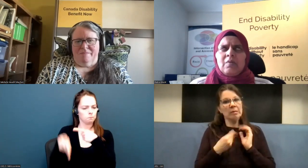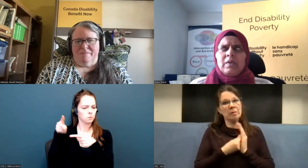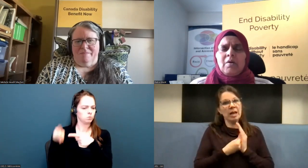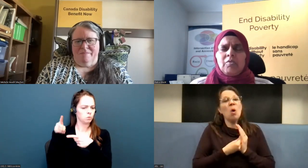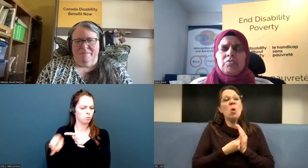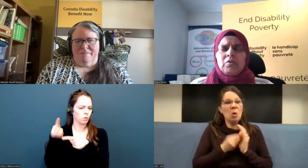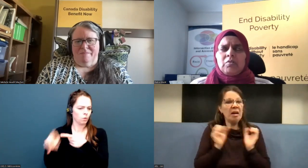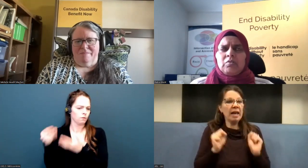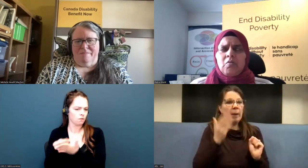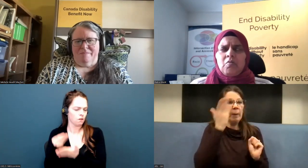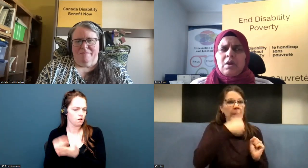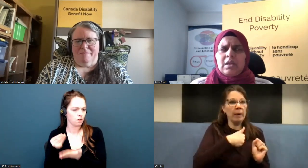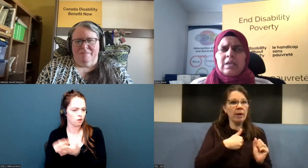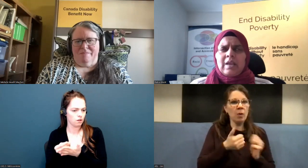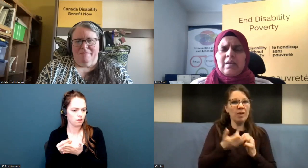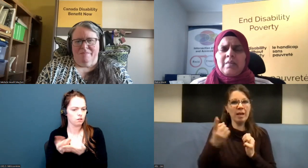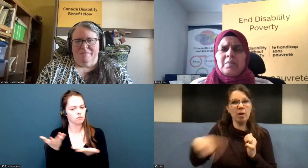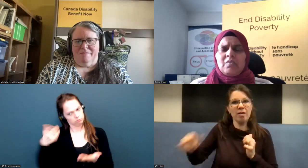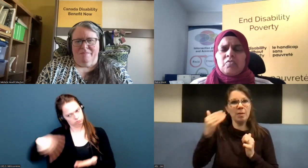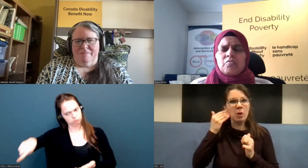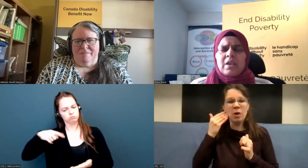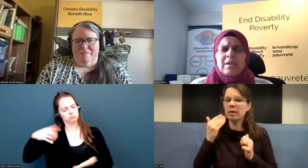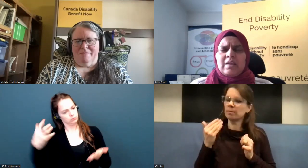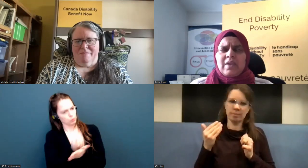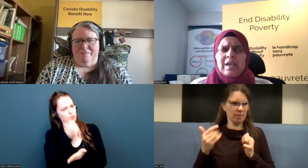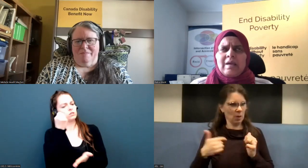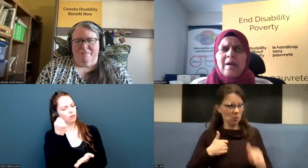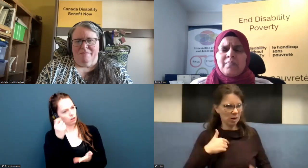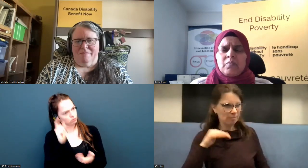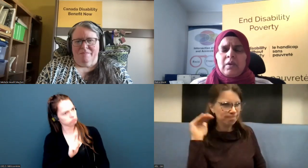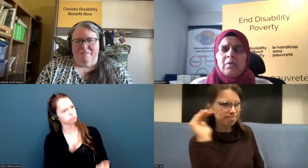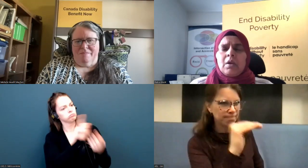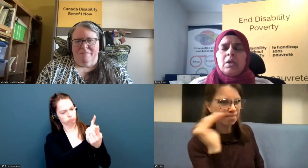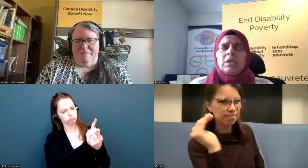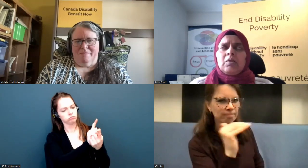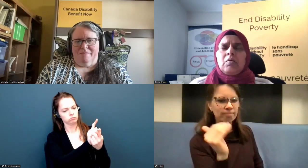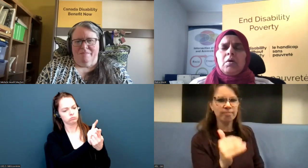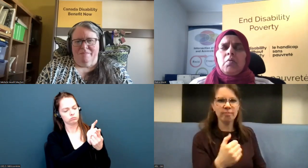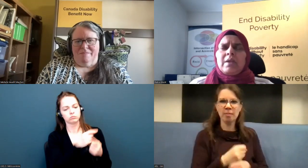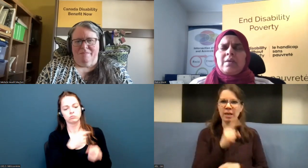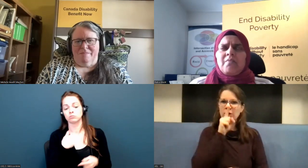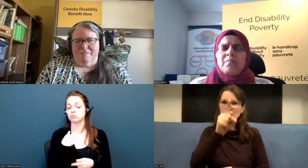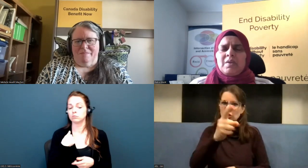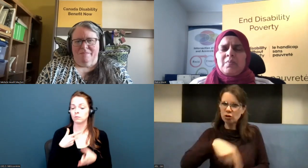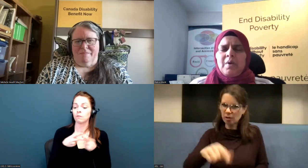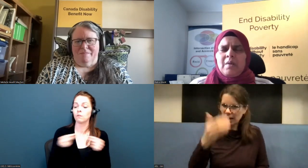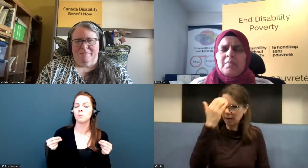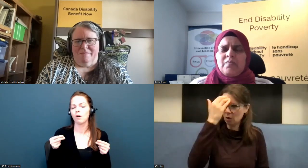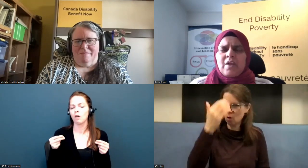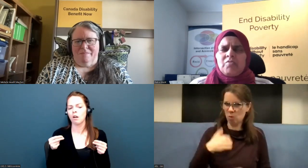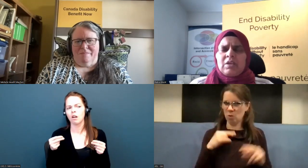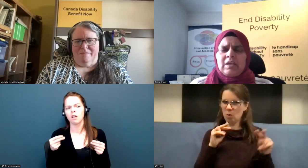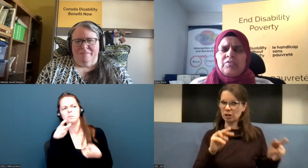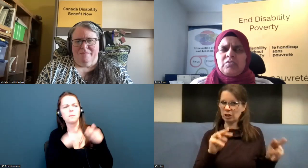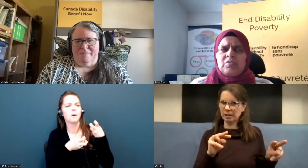WE ALSO DON'T WANT ANY ADMINISTRATIVE HICCUPS WHERE ONE GOVERNMENT DEPARTMENT ADMINISTERS